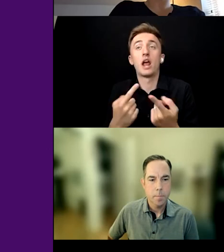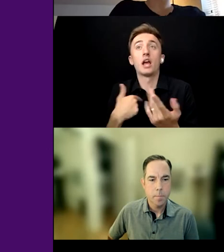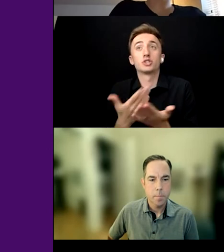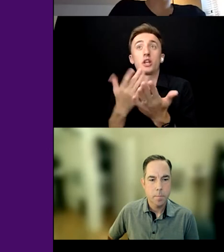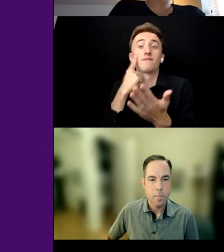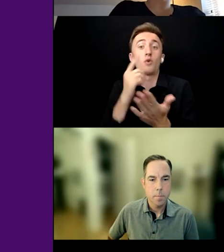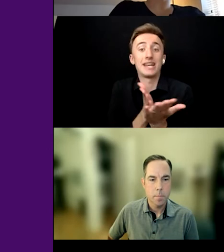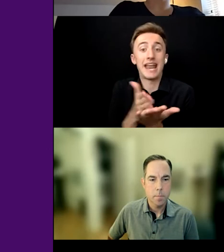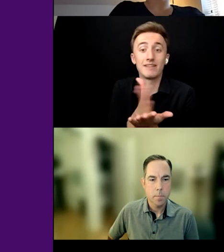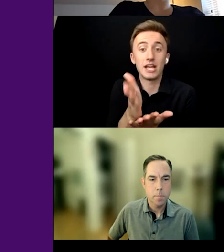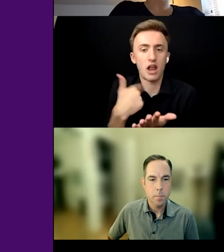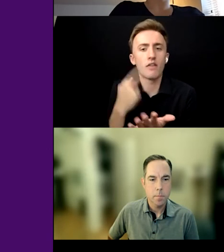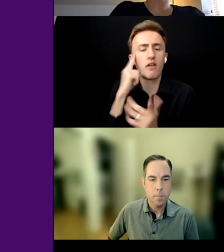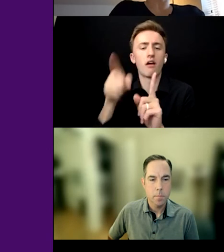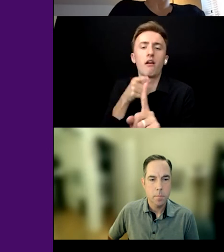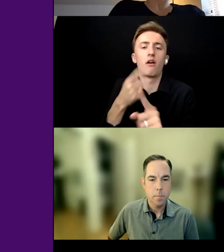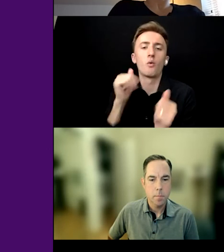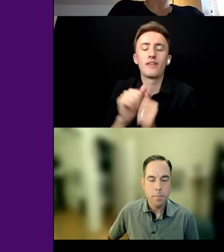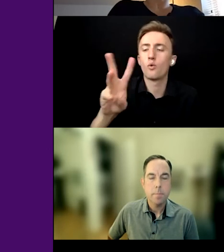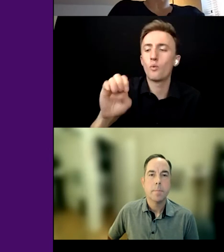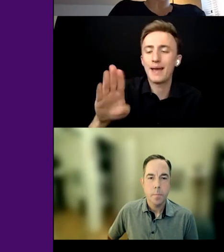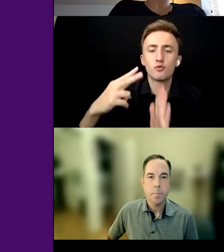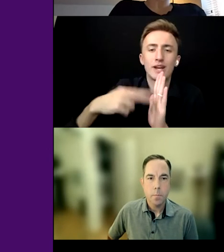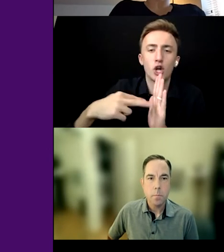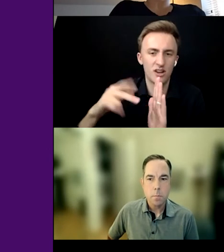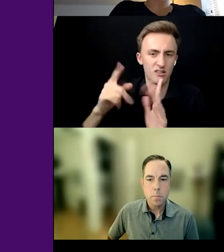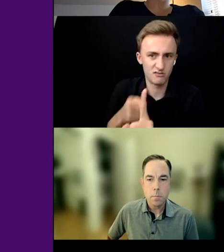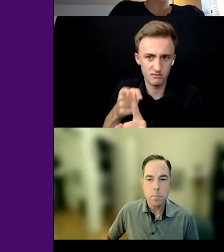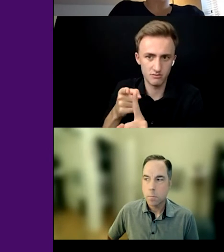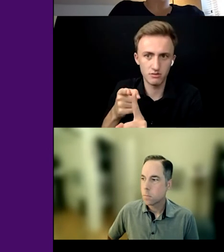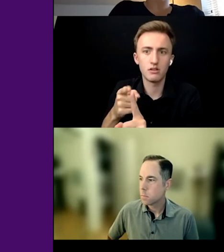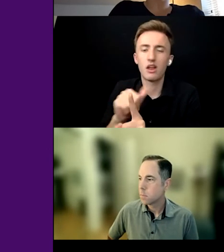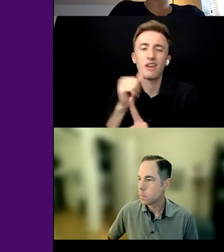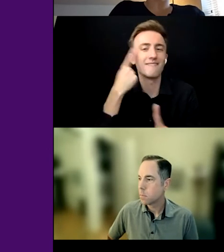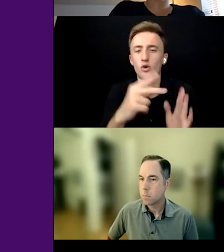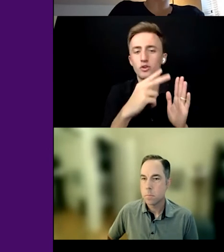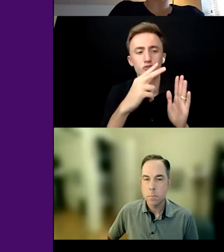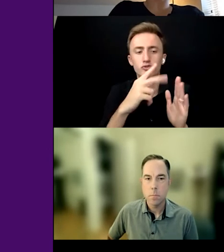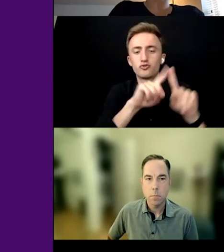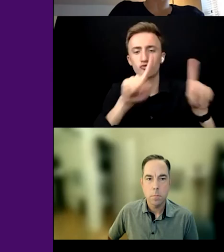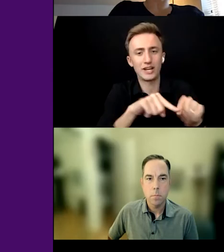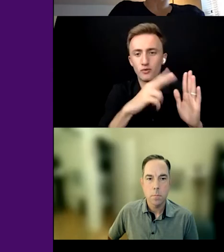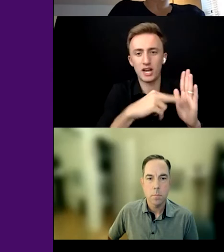talking specifically about a web reader, not for screen reader users if that makes sense. So the